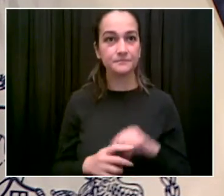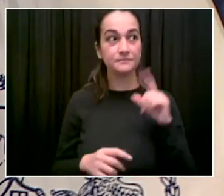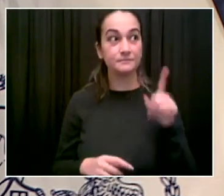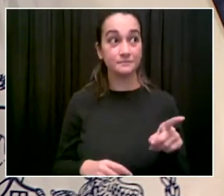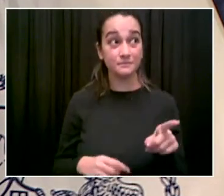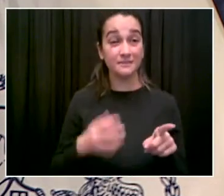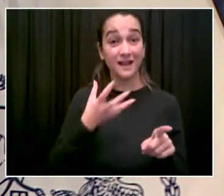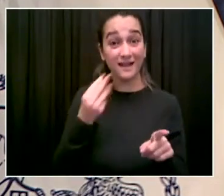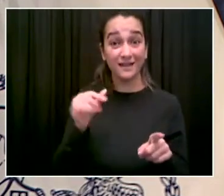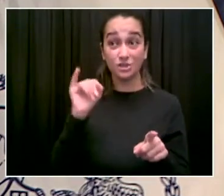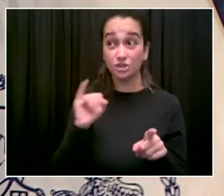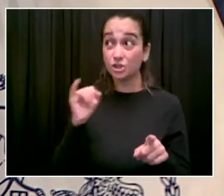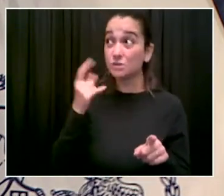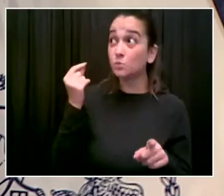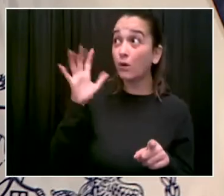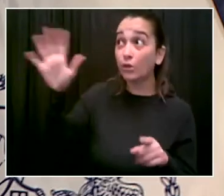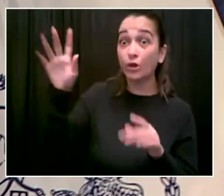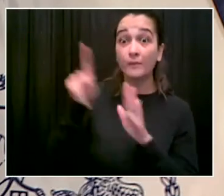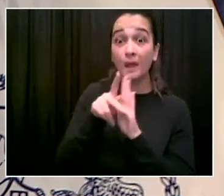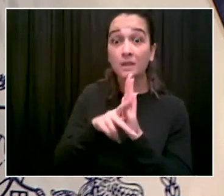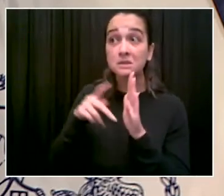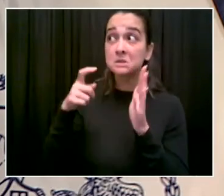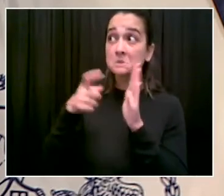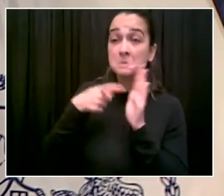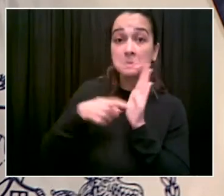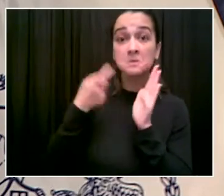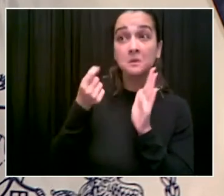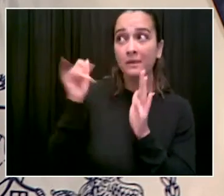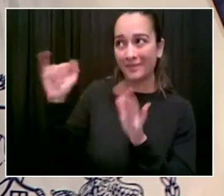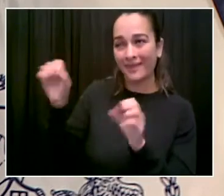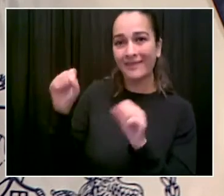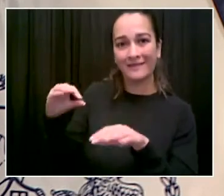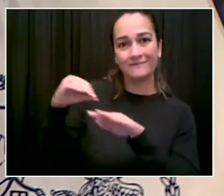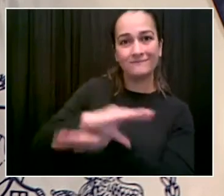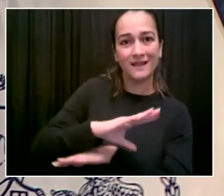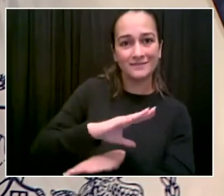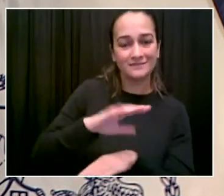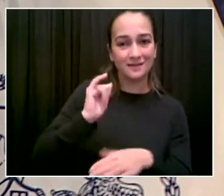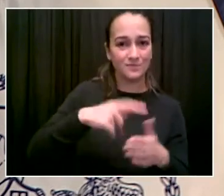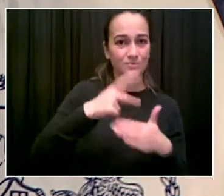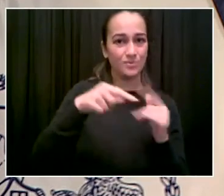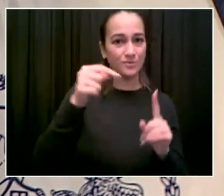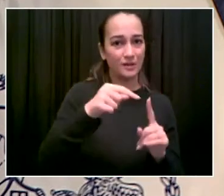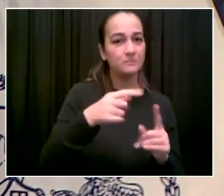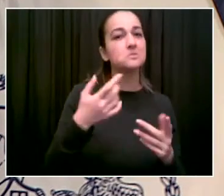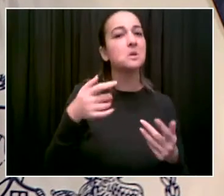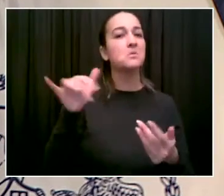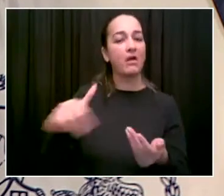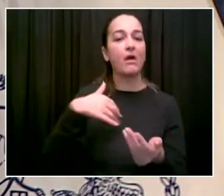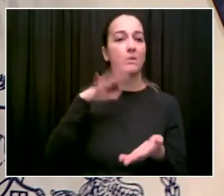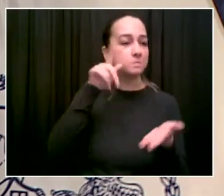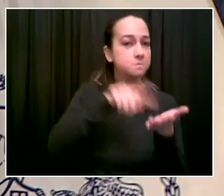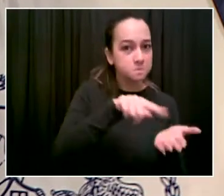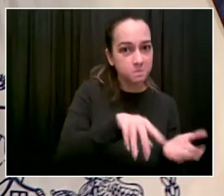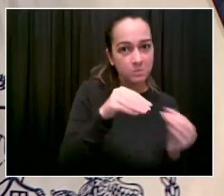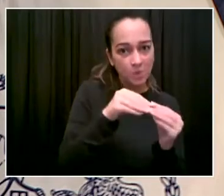FACTORS PLAY INTO THAT. SO, I WILL LOOK INTO THIS QUICKLY. I'M GLAD YOU RAISED IT AND I